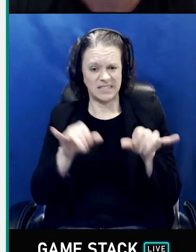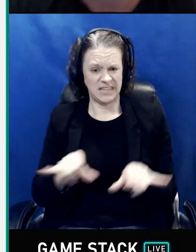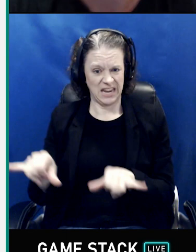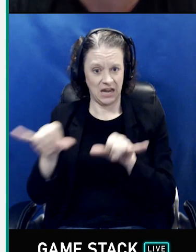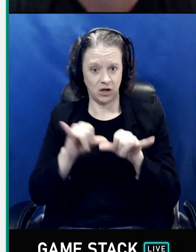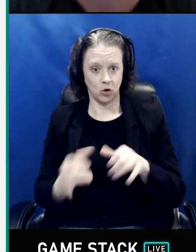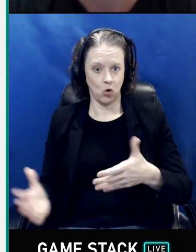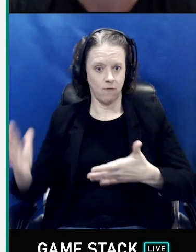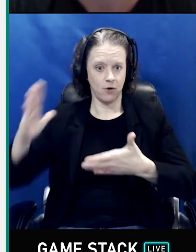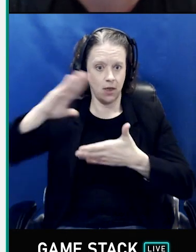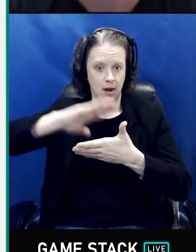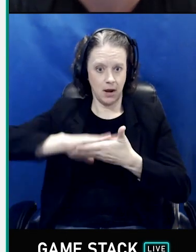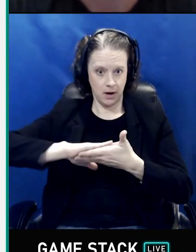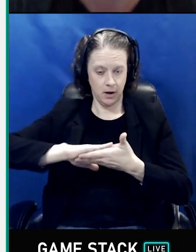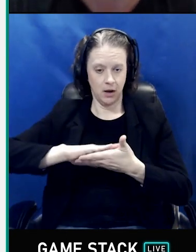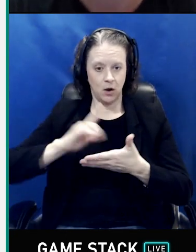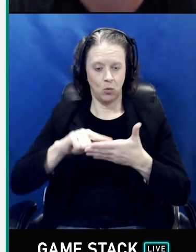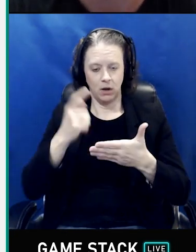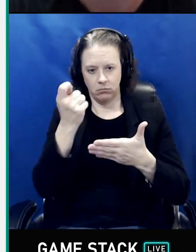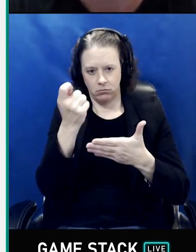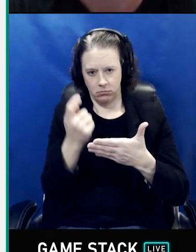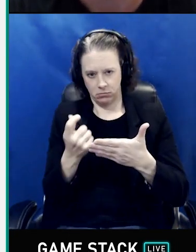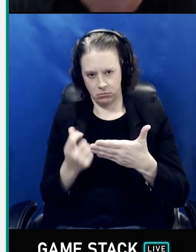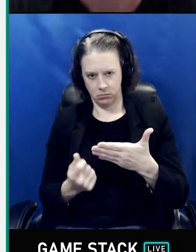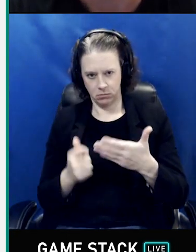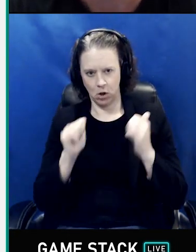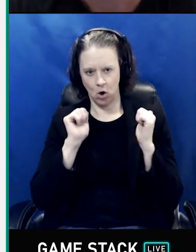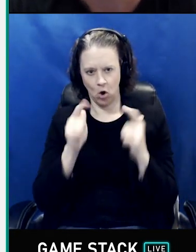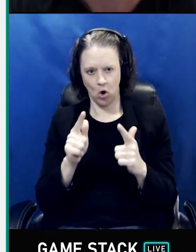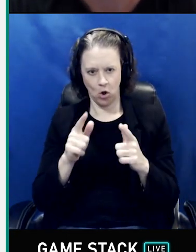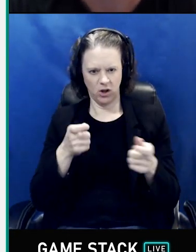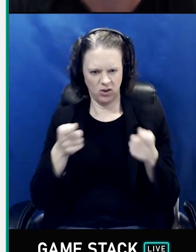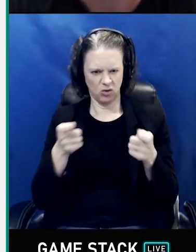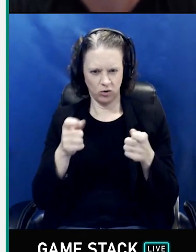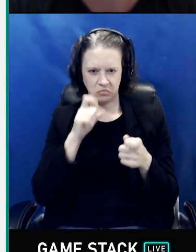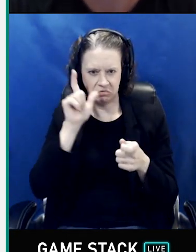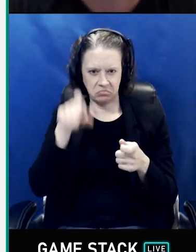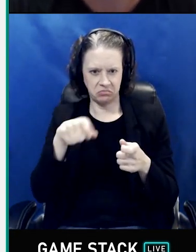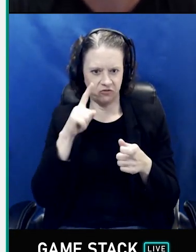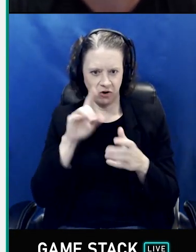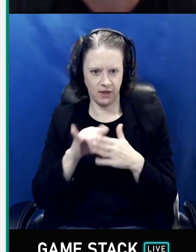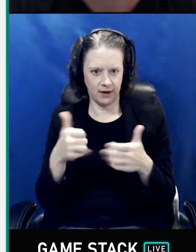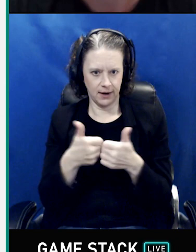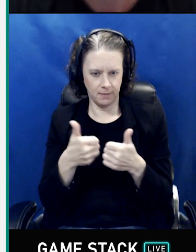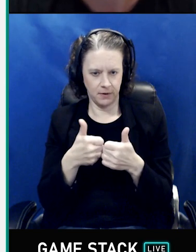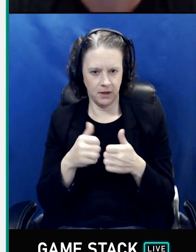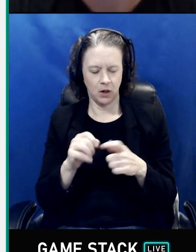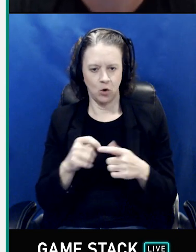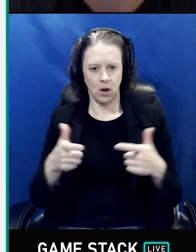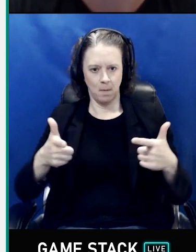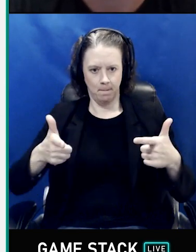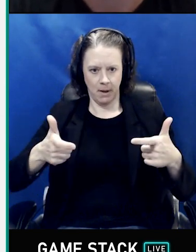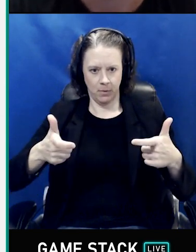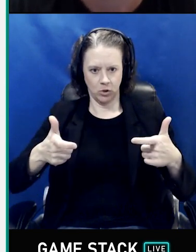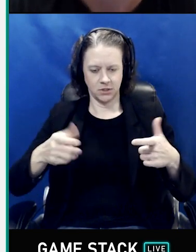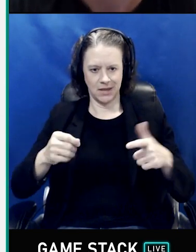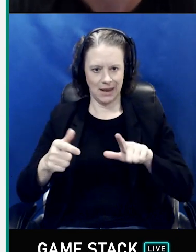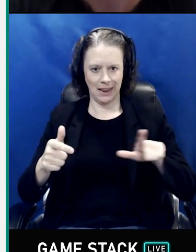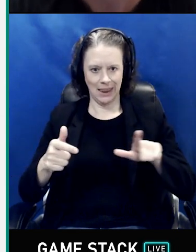all of the controls that weren't relevant for the title. This included the bumpers as well as the left trigger,